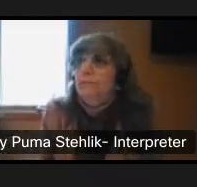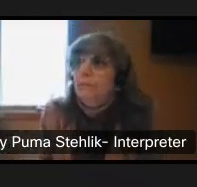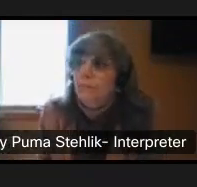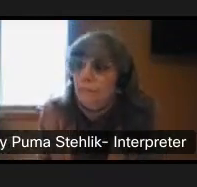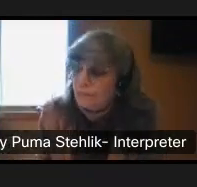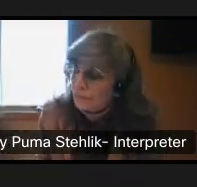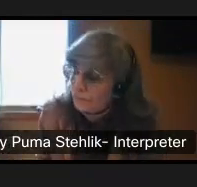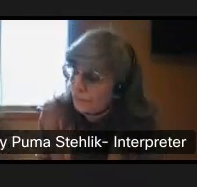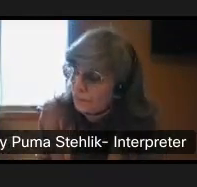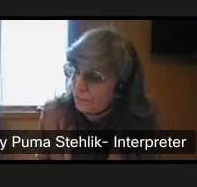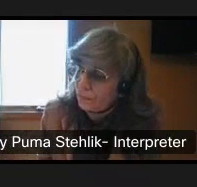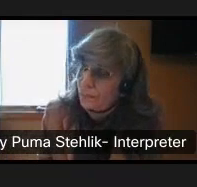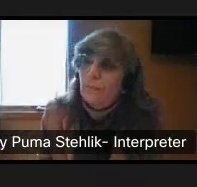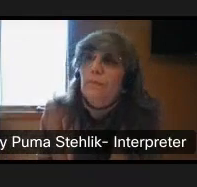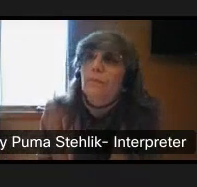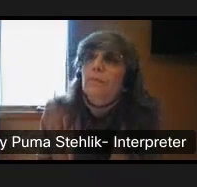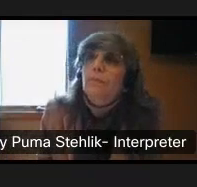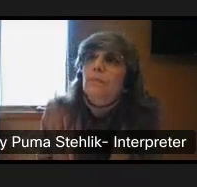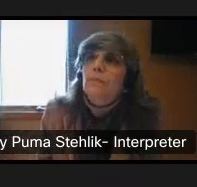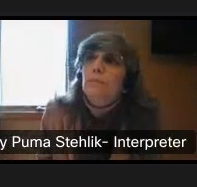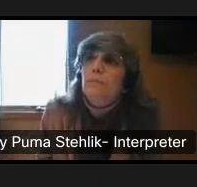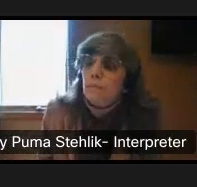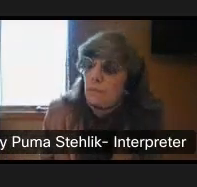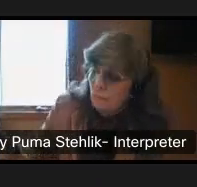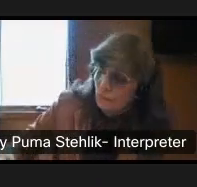Shelby installed in group are 2 occupancy.